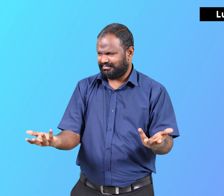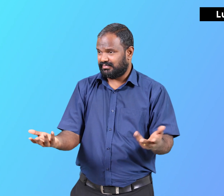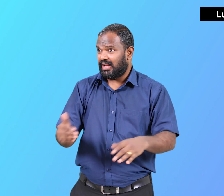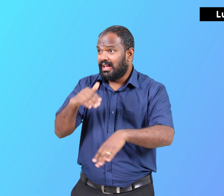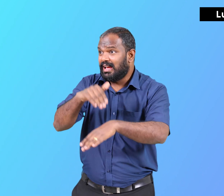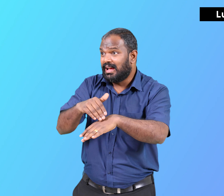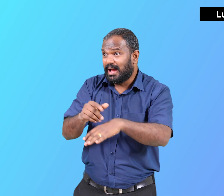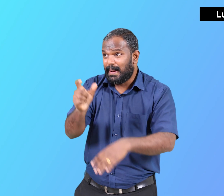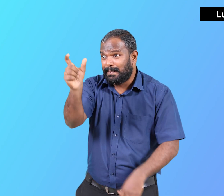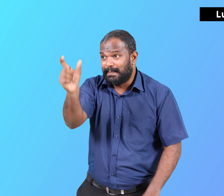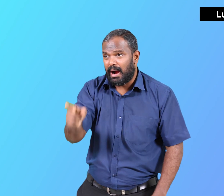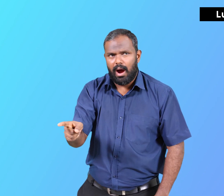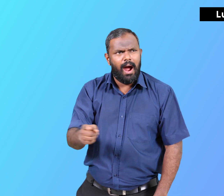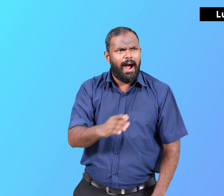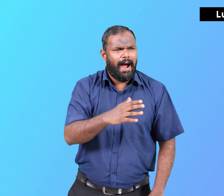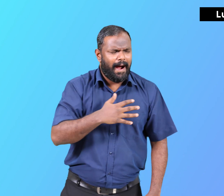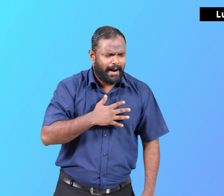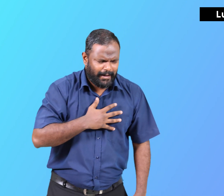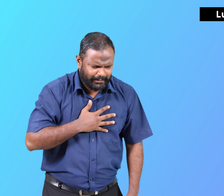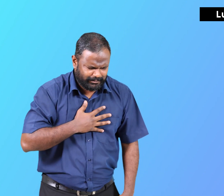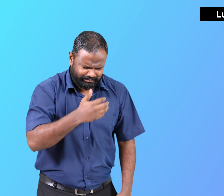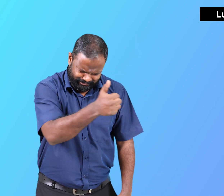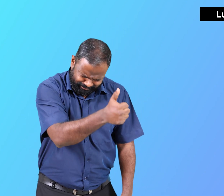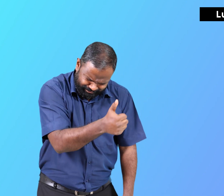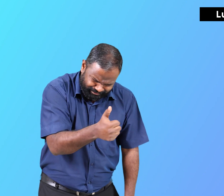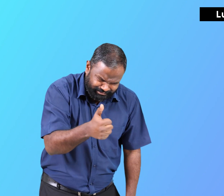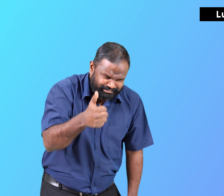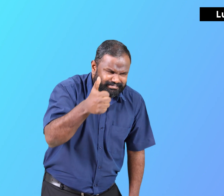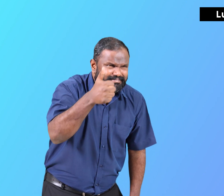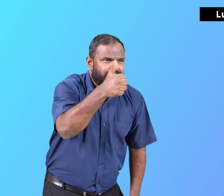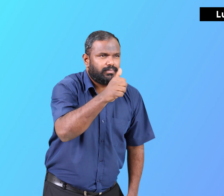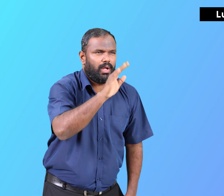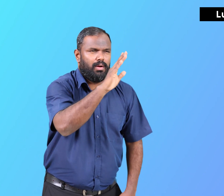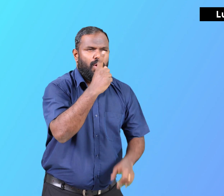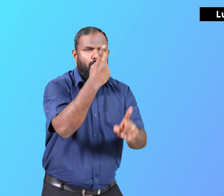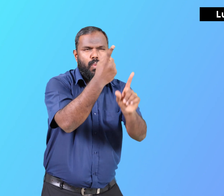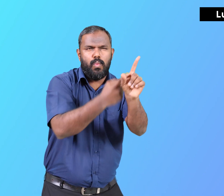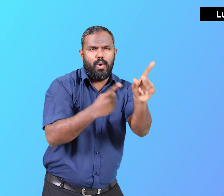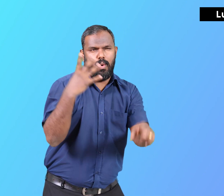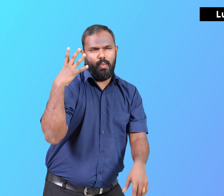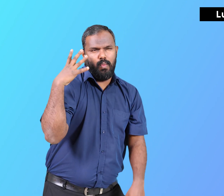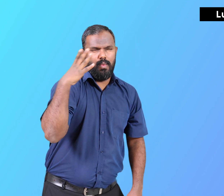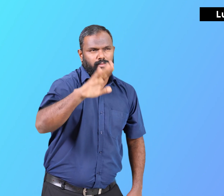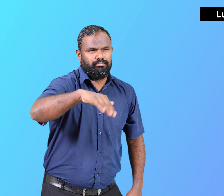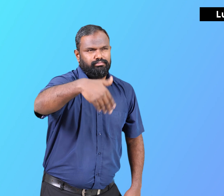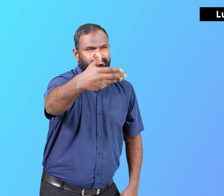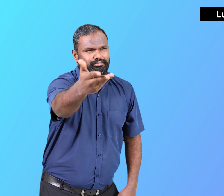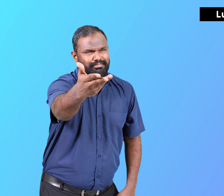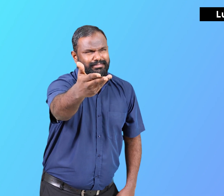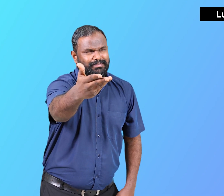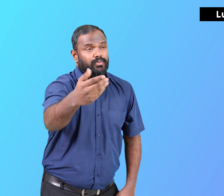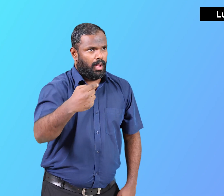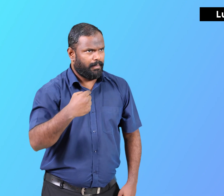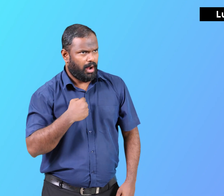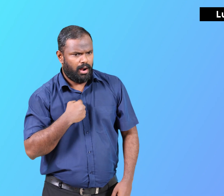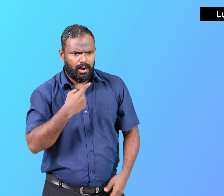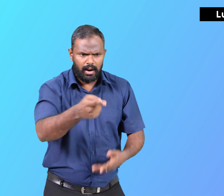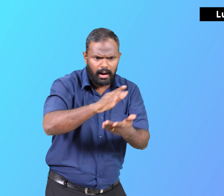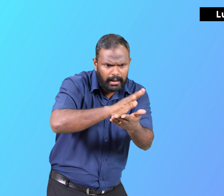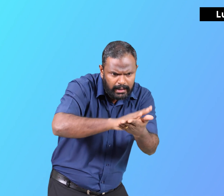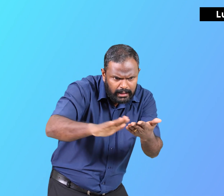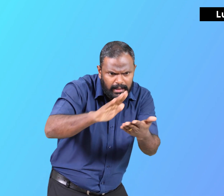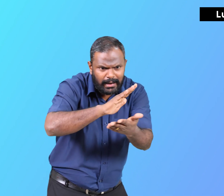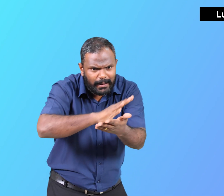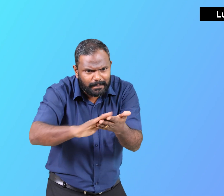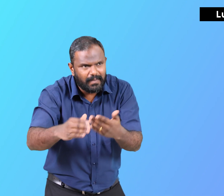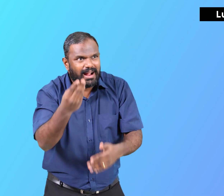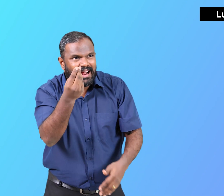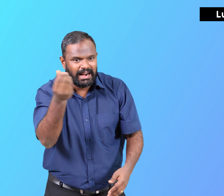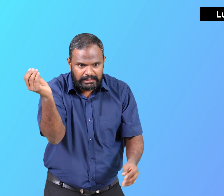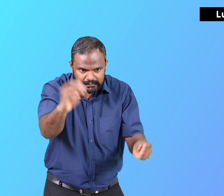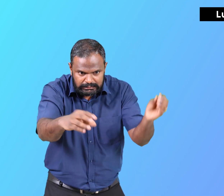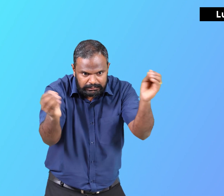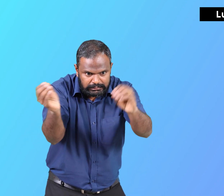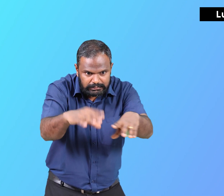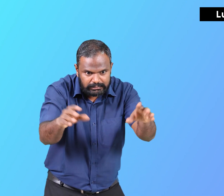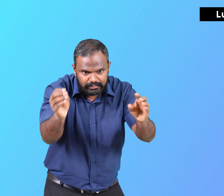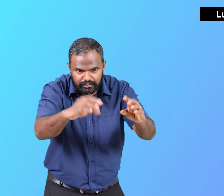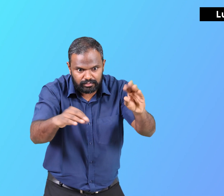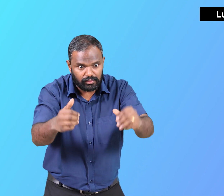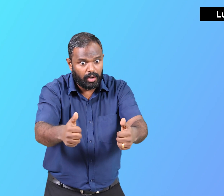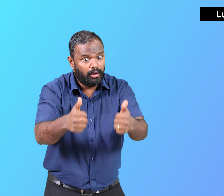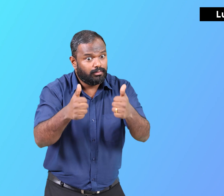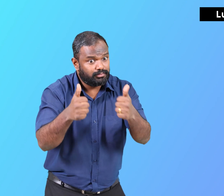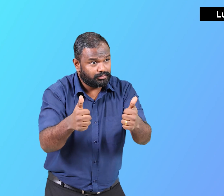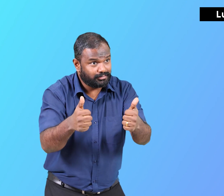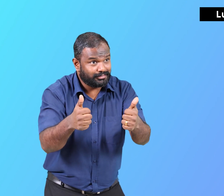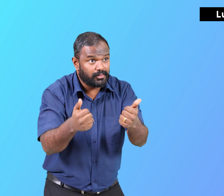But the servant answered, ‘Master, let the tree have one more year to produce fruit. Let me dig up the dirt around it and fertilize it.